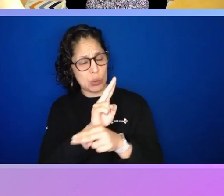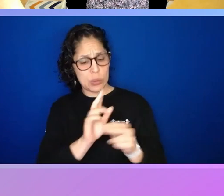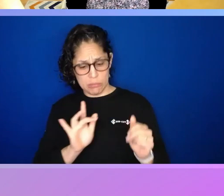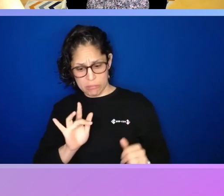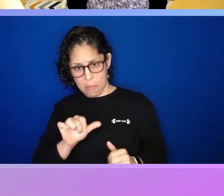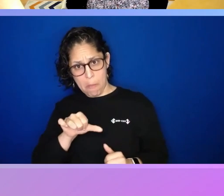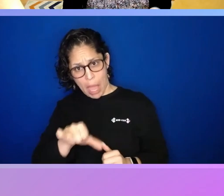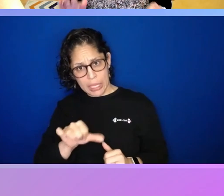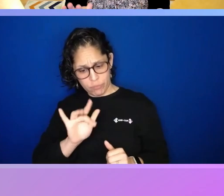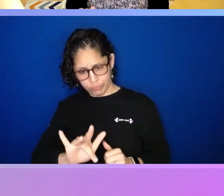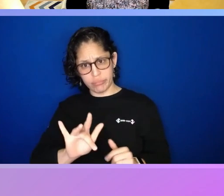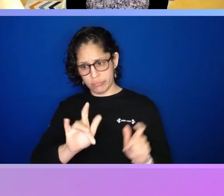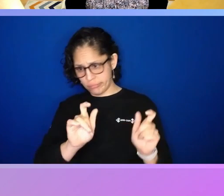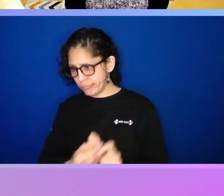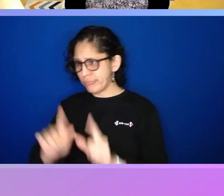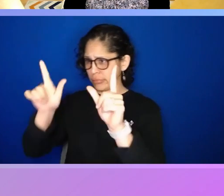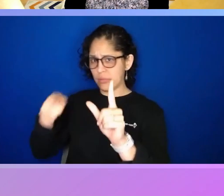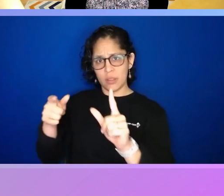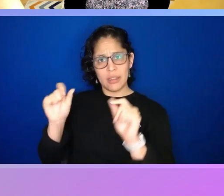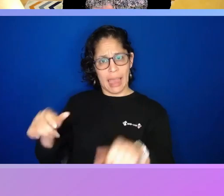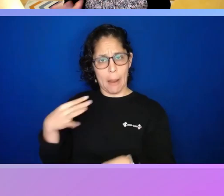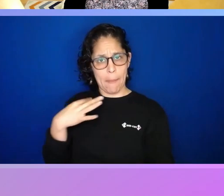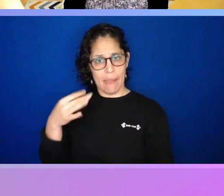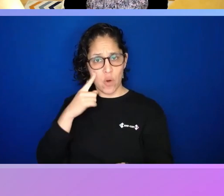just removed all the images, all the icons, everything on